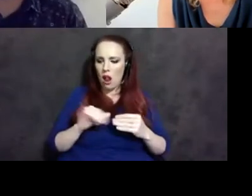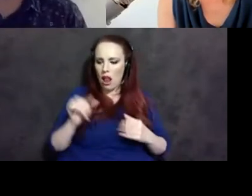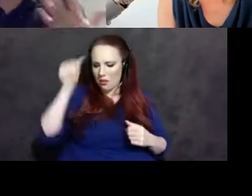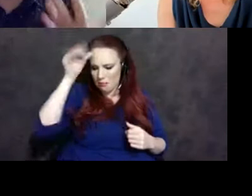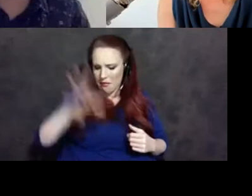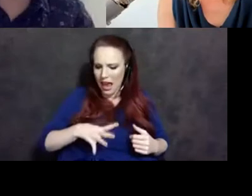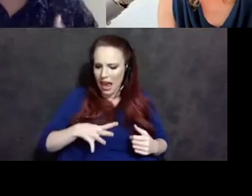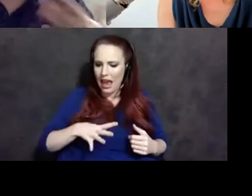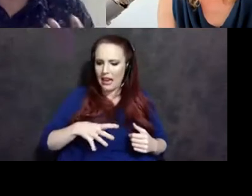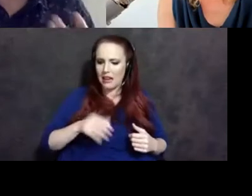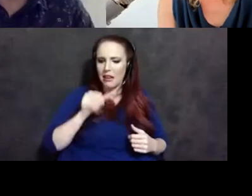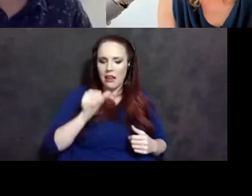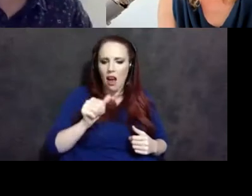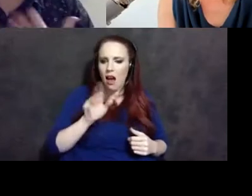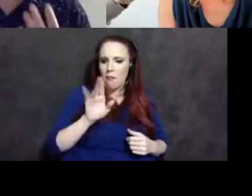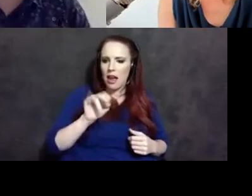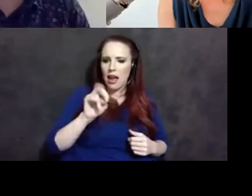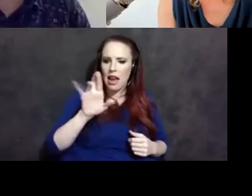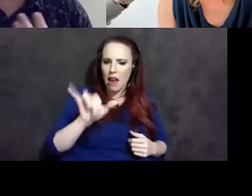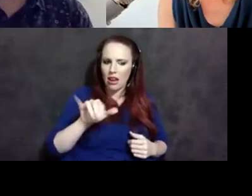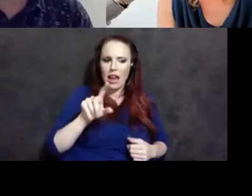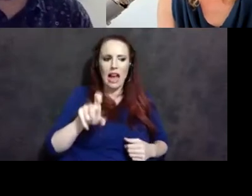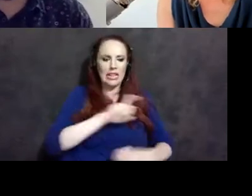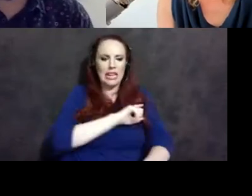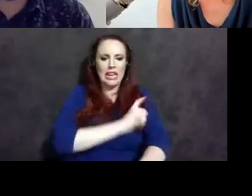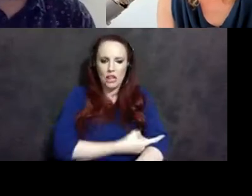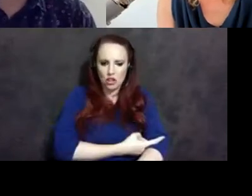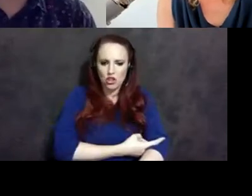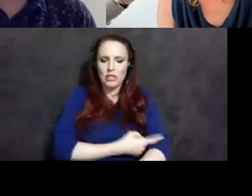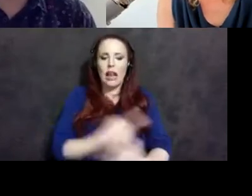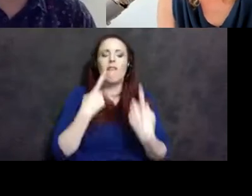but I need that energy to get out and I finally came out at 36.